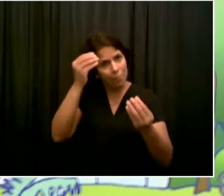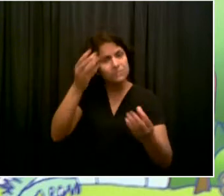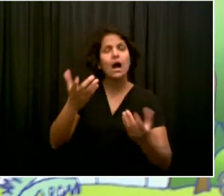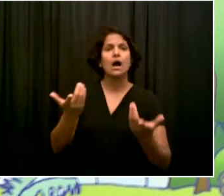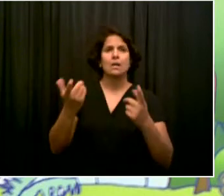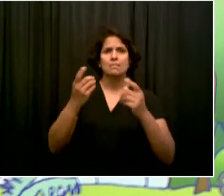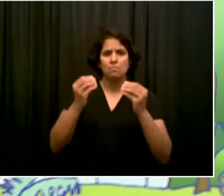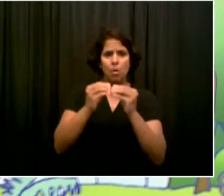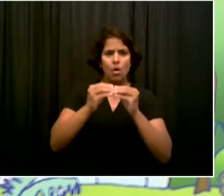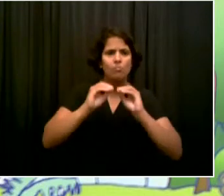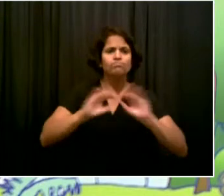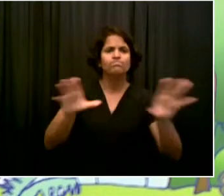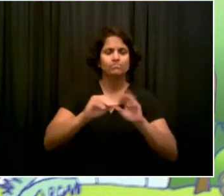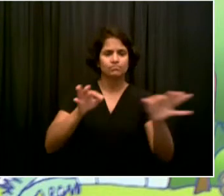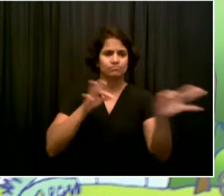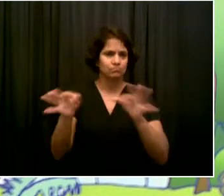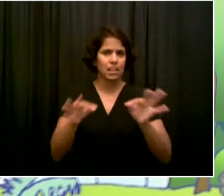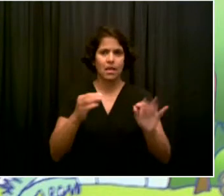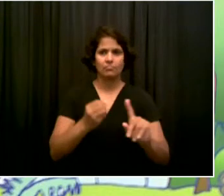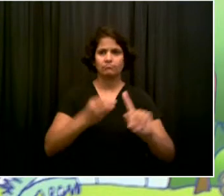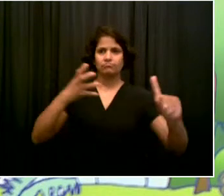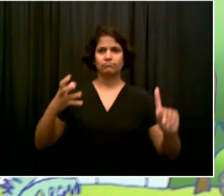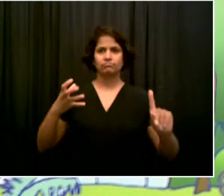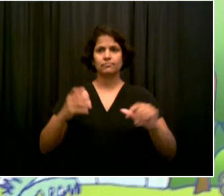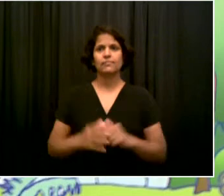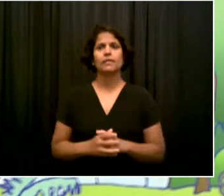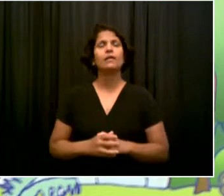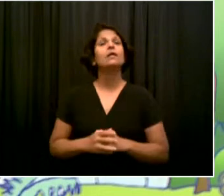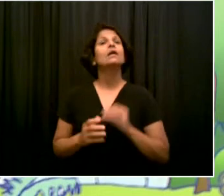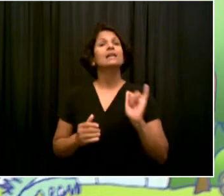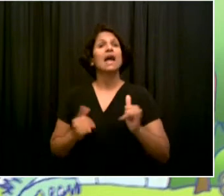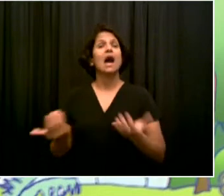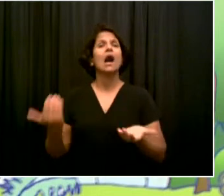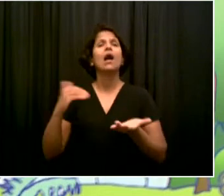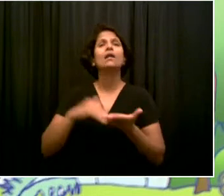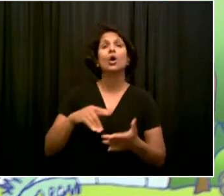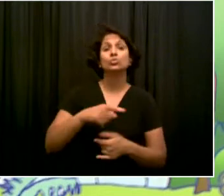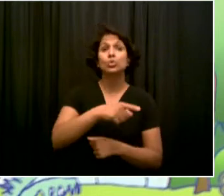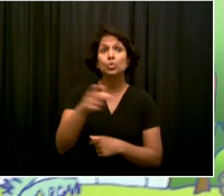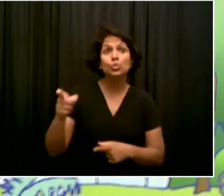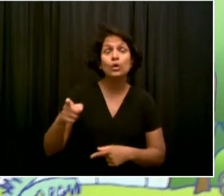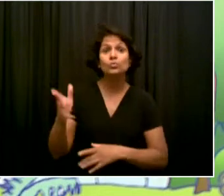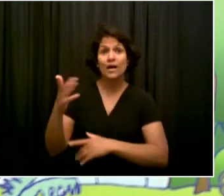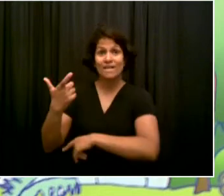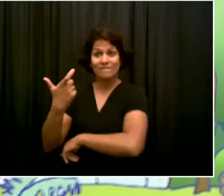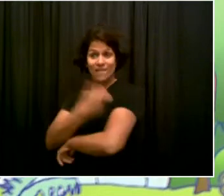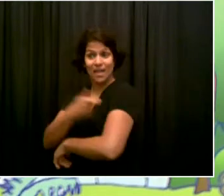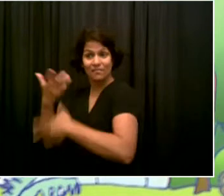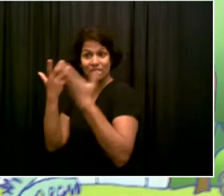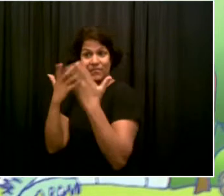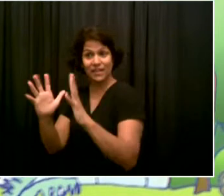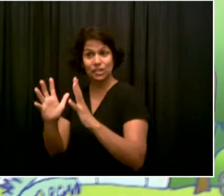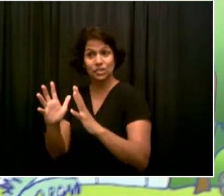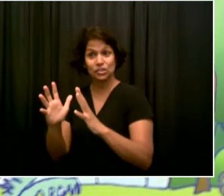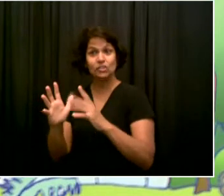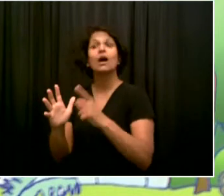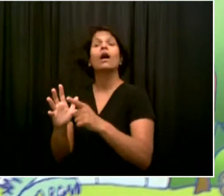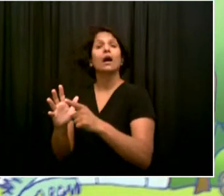THAT GUIDANCE ON MONDAY. WE WANT TO MAKE SURE WE AE RVERY PRECISE ABOUT IT. I STILL WANT TO BE VERY CLEAR